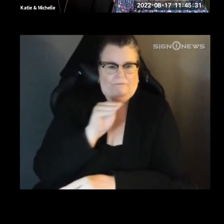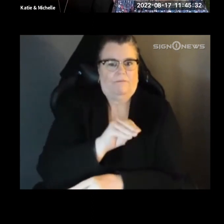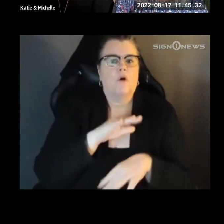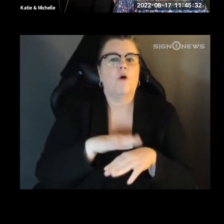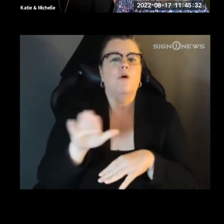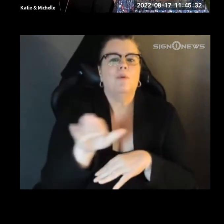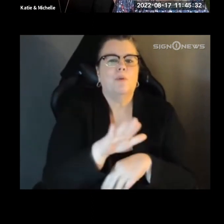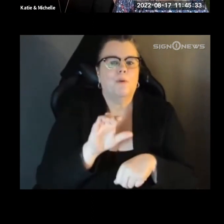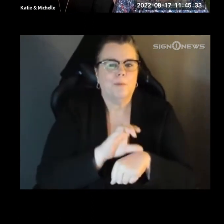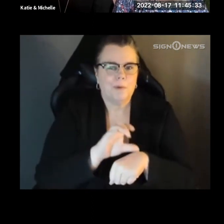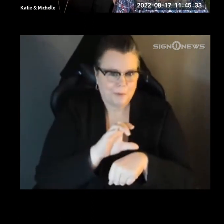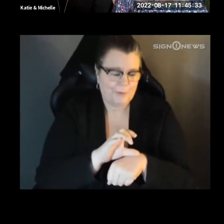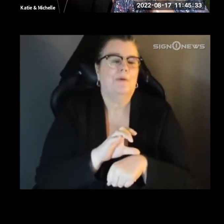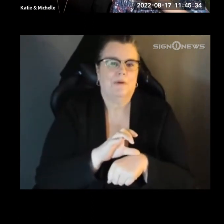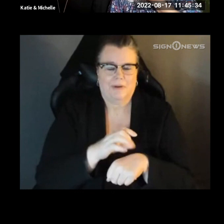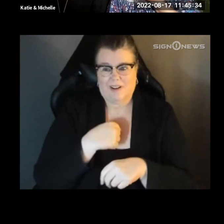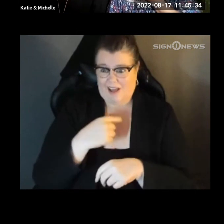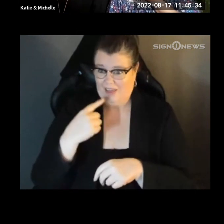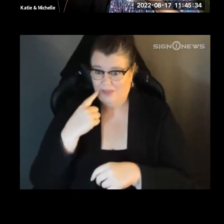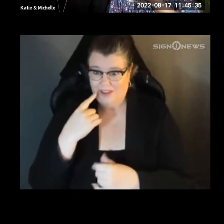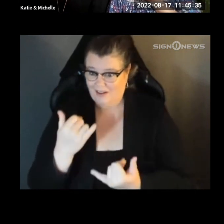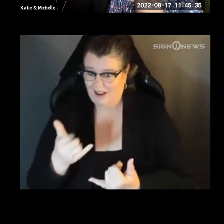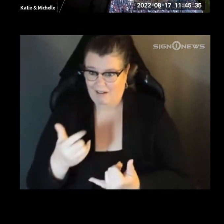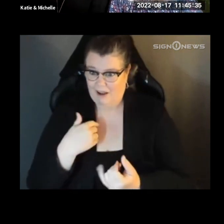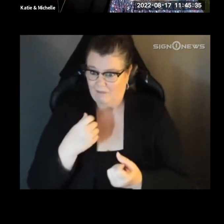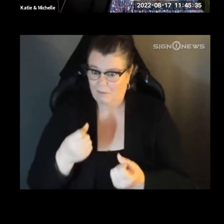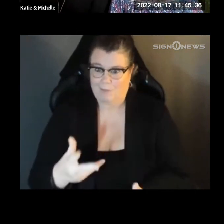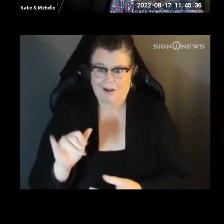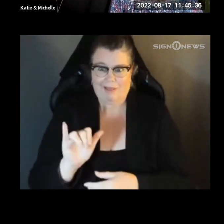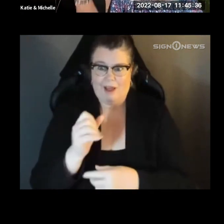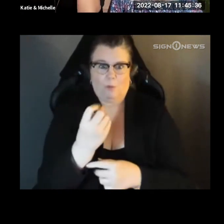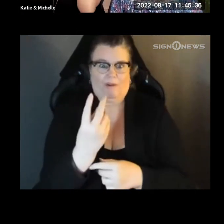there are probably about a dozen links in here now and so they take you to helpful places but